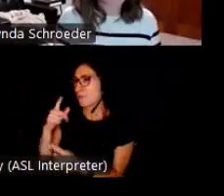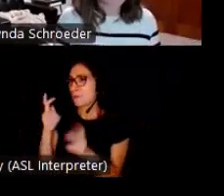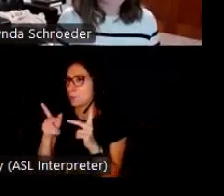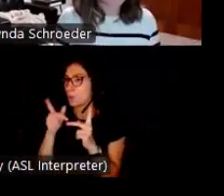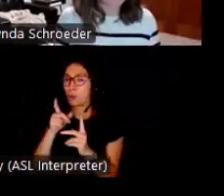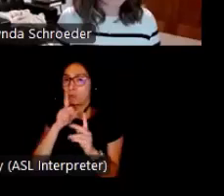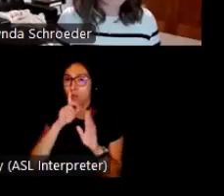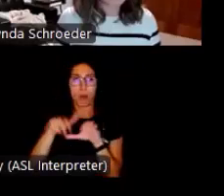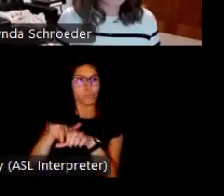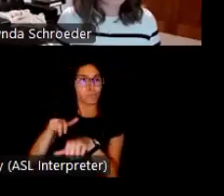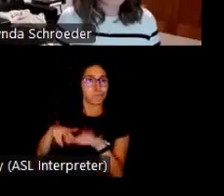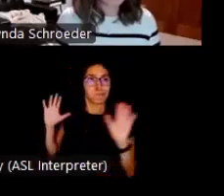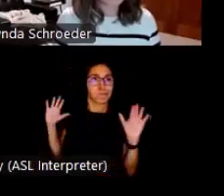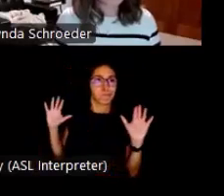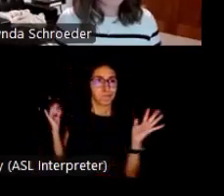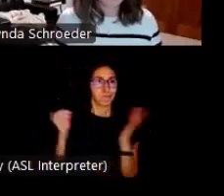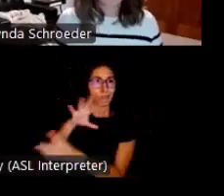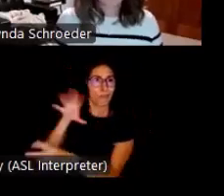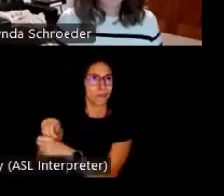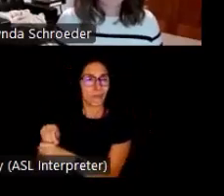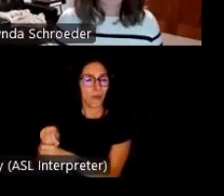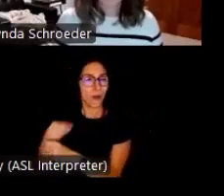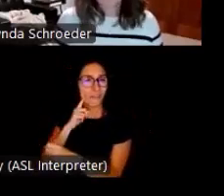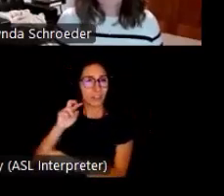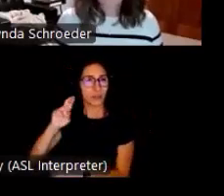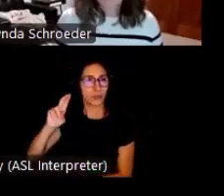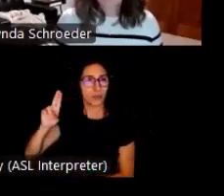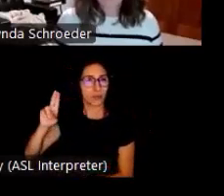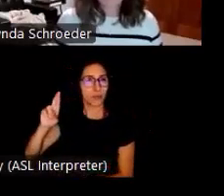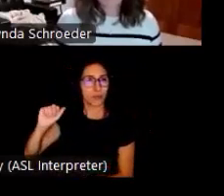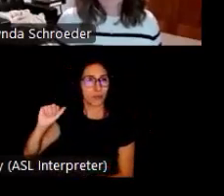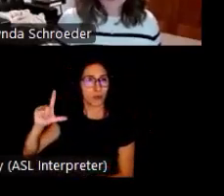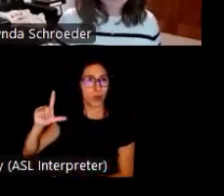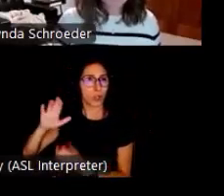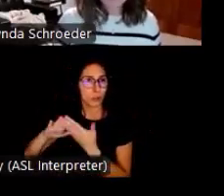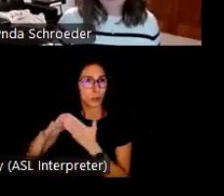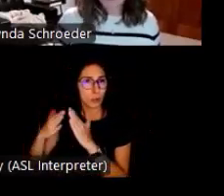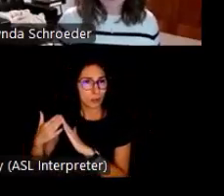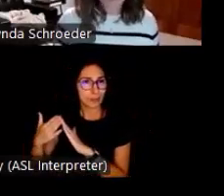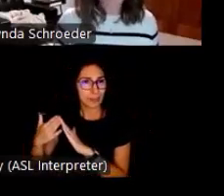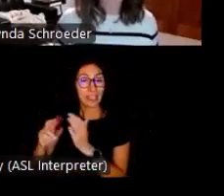in rural. And rural is not only older, sicker, and poorer,